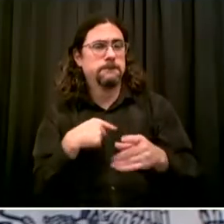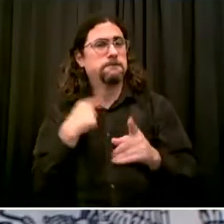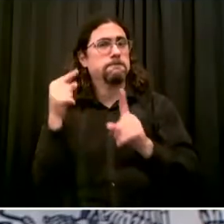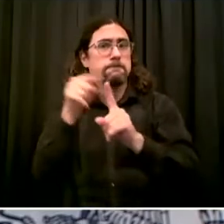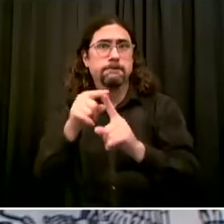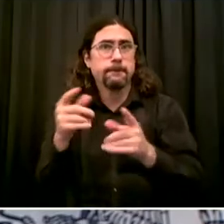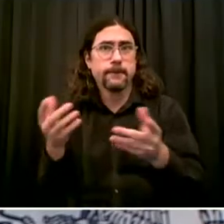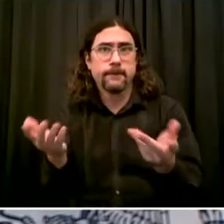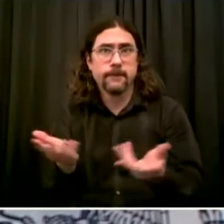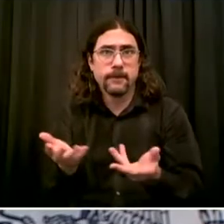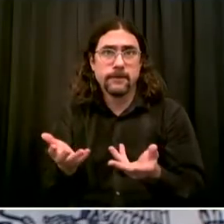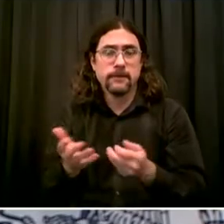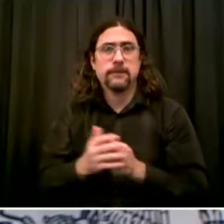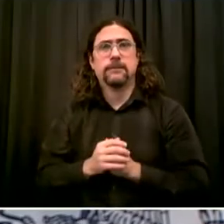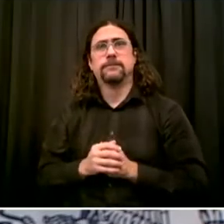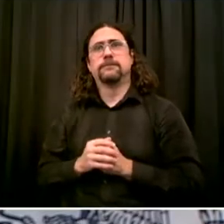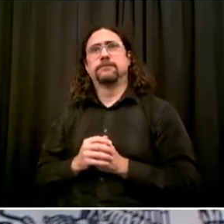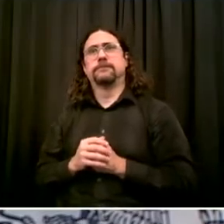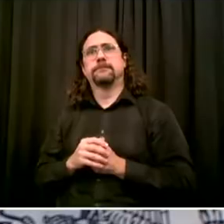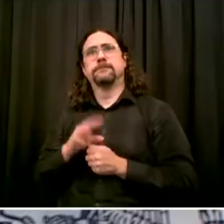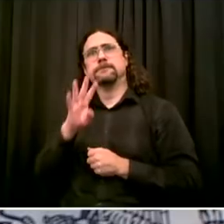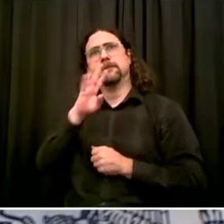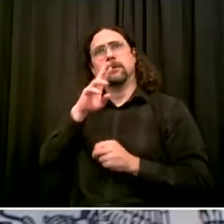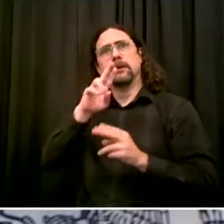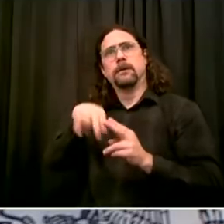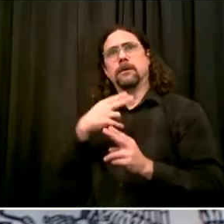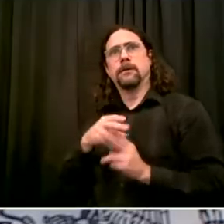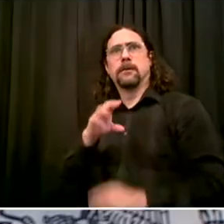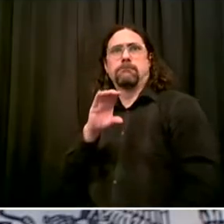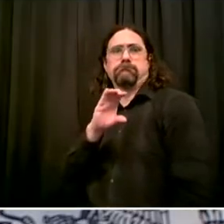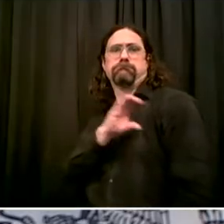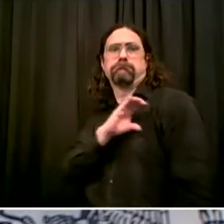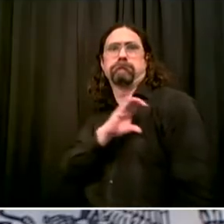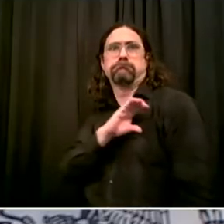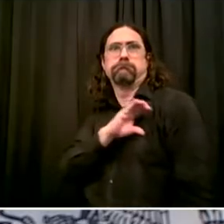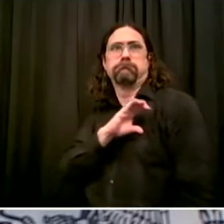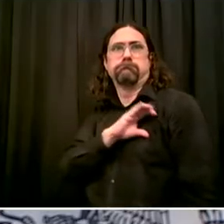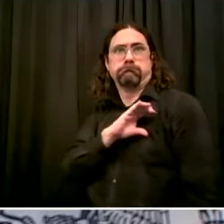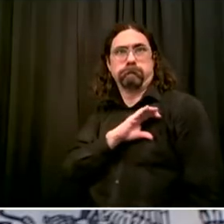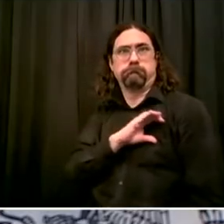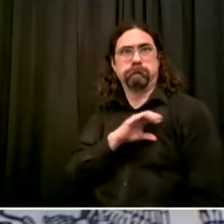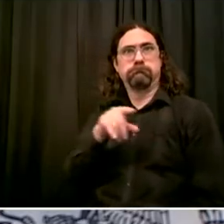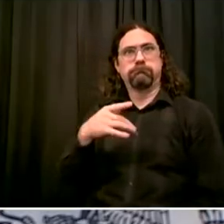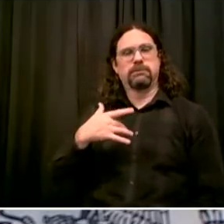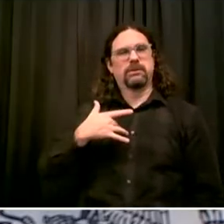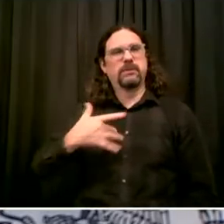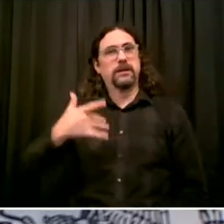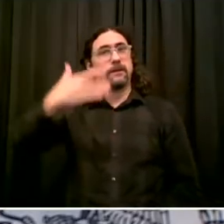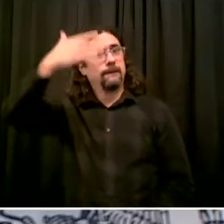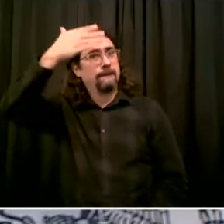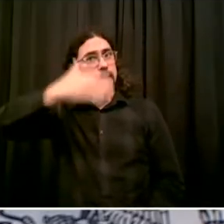REGARDS TO THE NYPD BLOCKI NG OFF BLOCKS AND BARRICADES, PROHIBITING PEOPLE'S ACCESS.